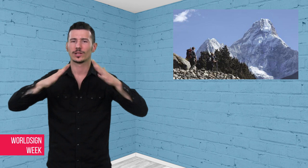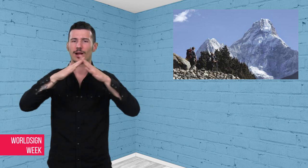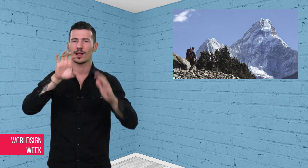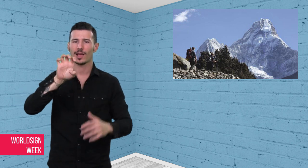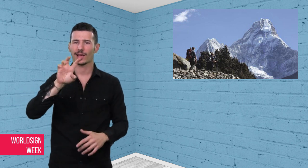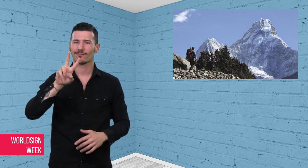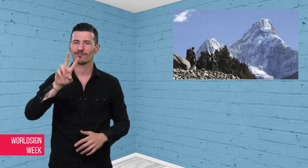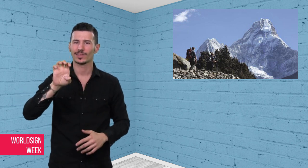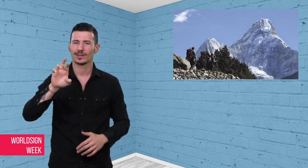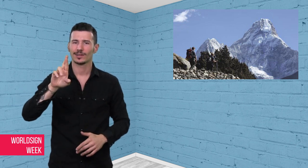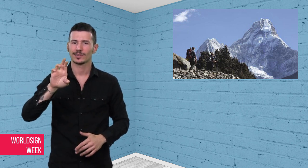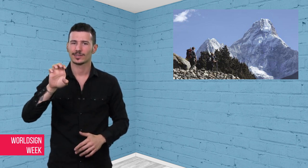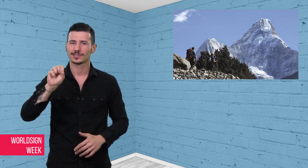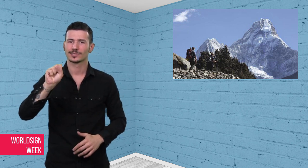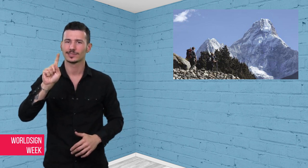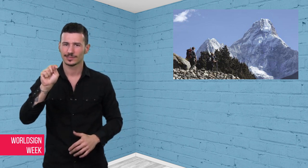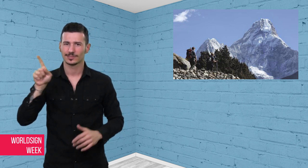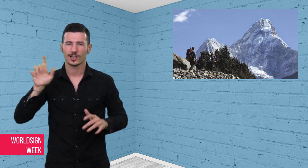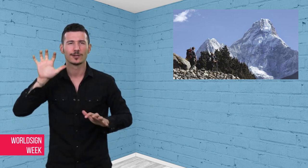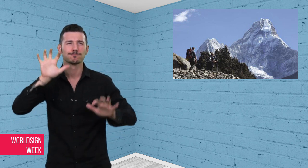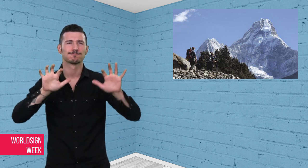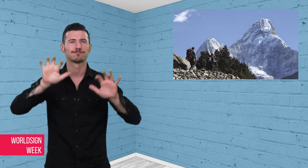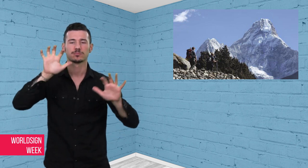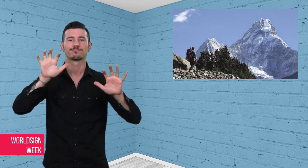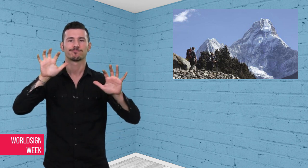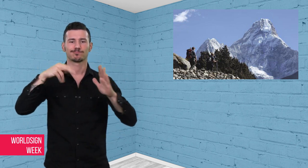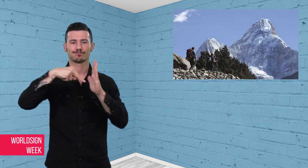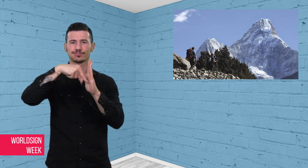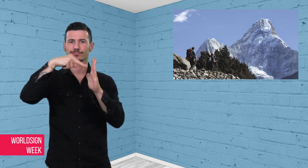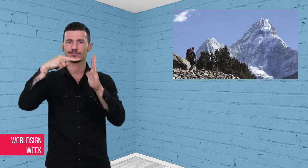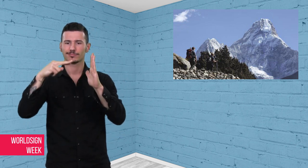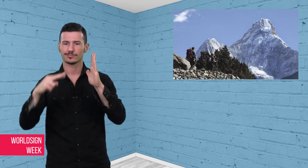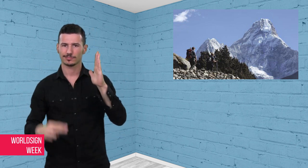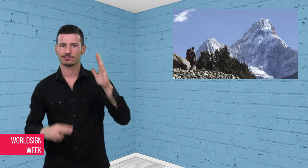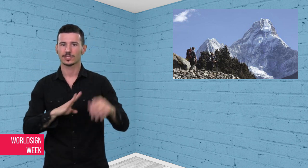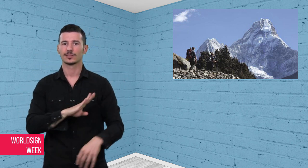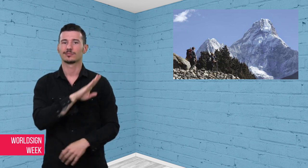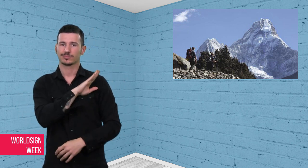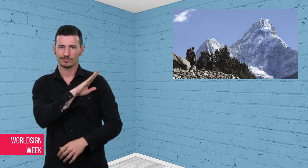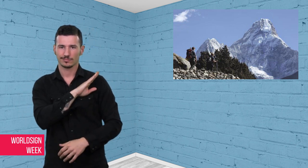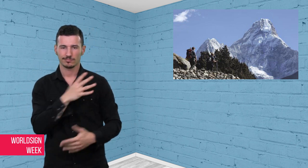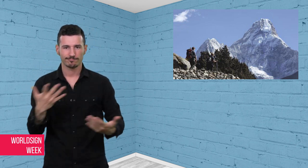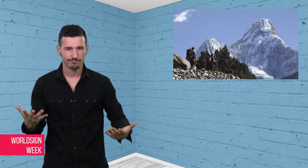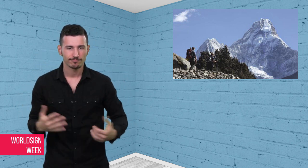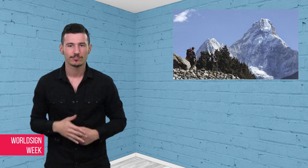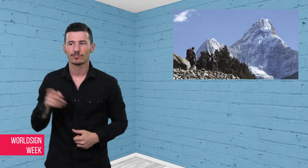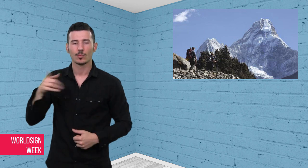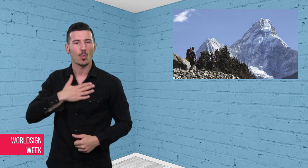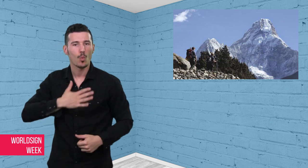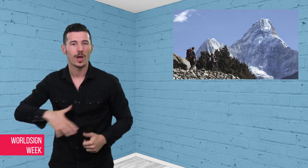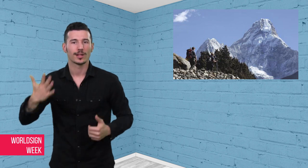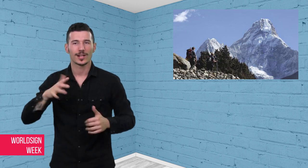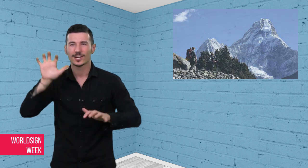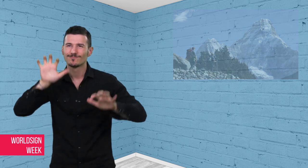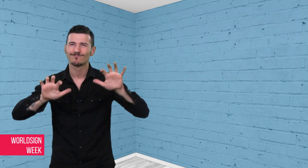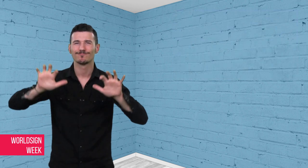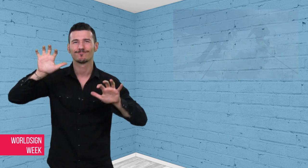to regain his title as the oldest person to climb it. Now the Nepal government